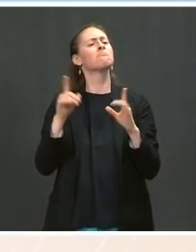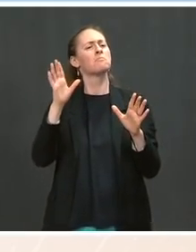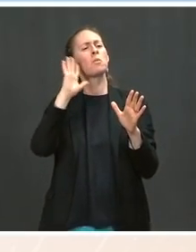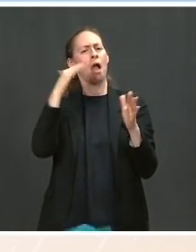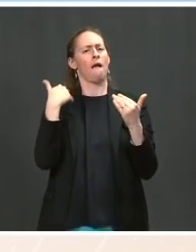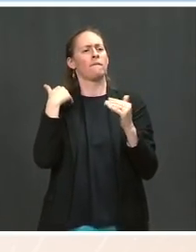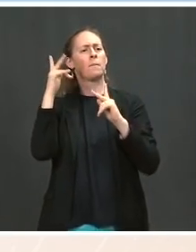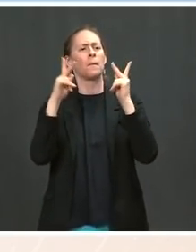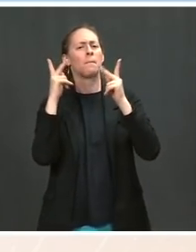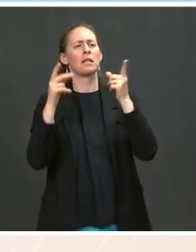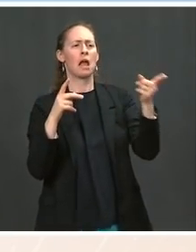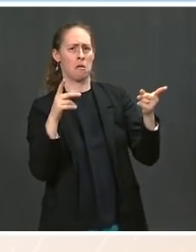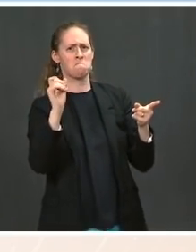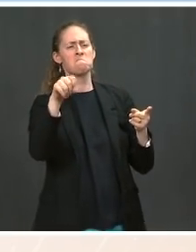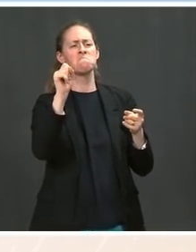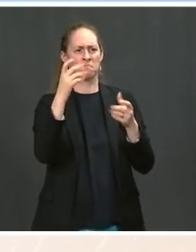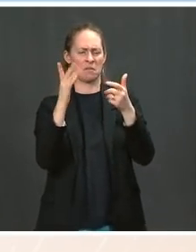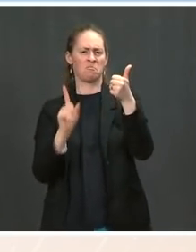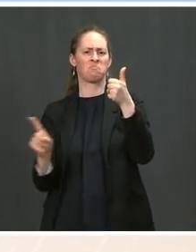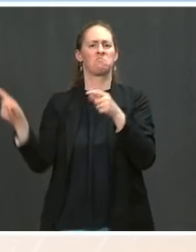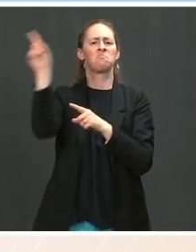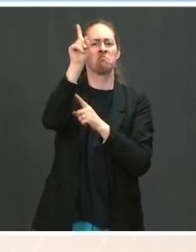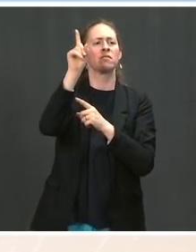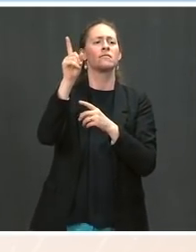at some point, or nominate. The Press: And about the climate summit,